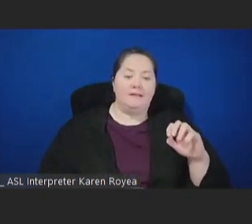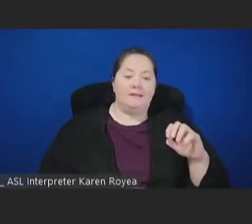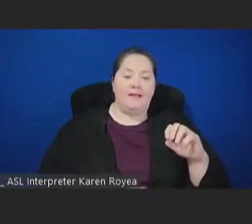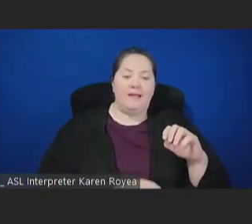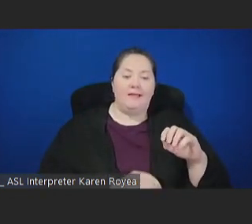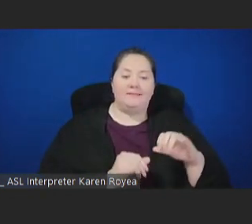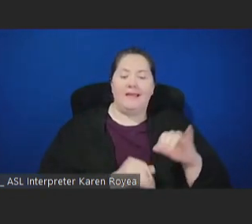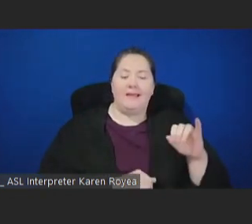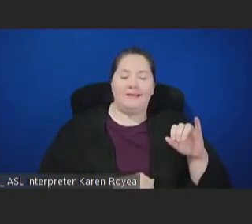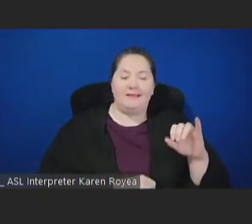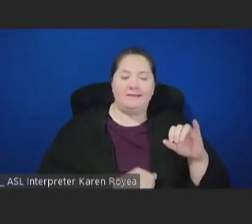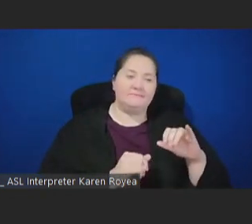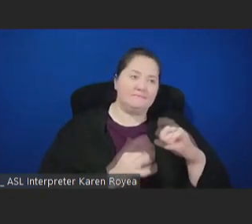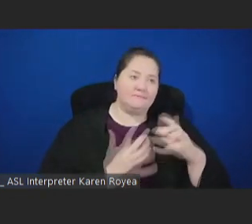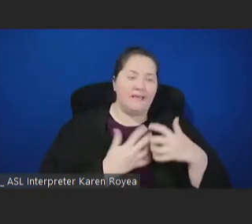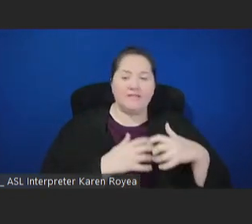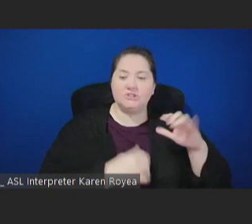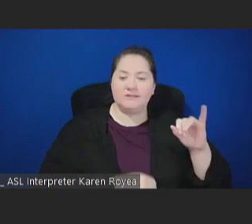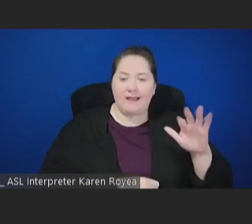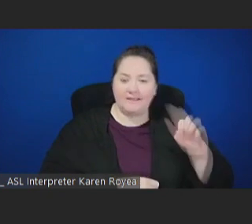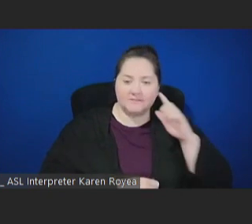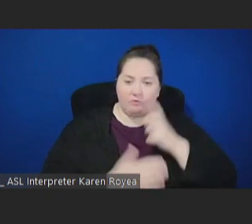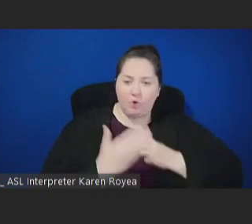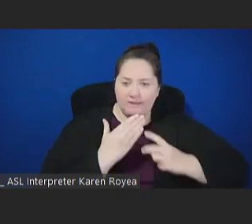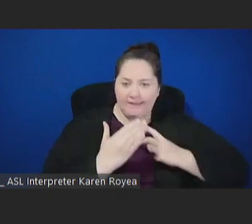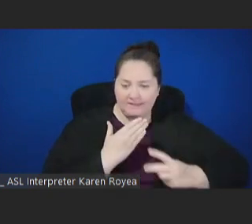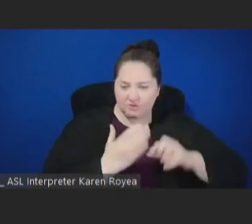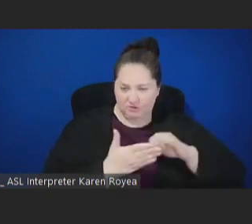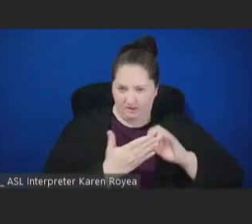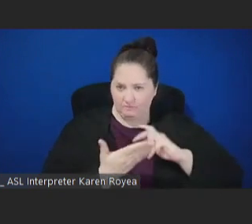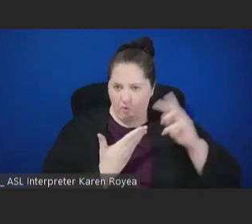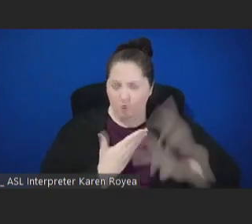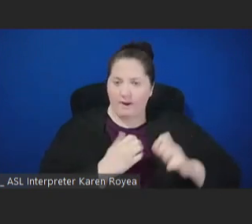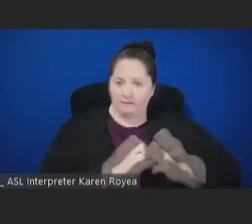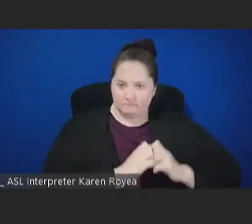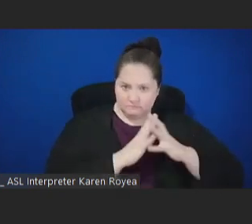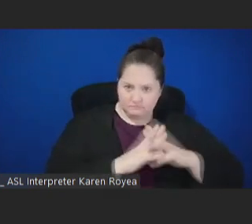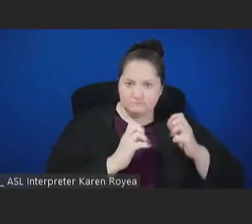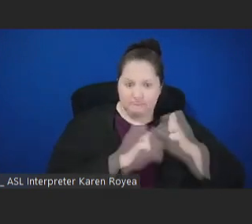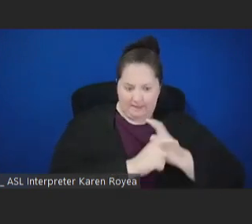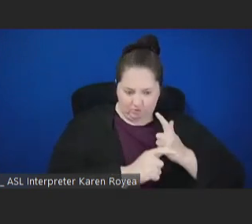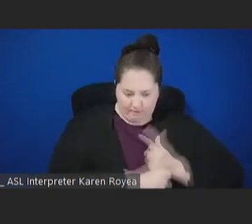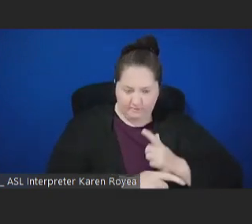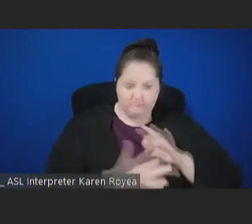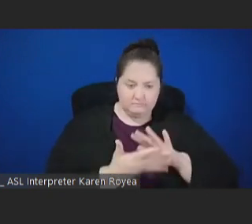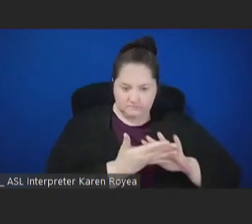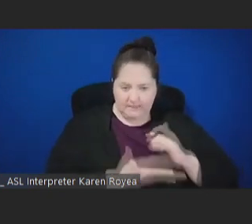Expand access and use of the state immunization information system for patient screening. leverage